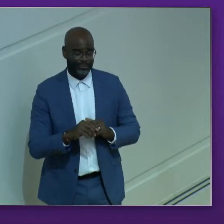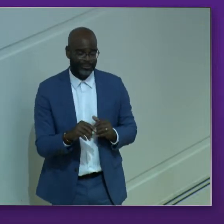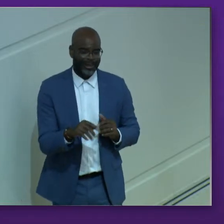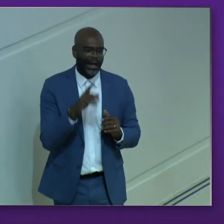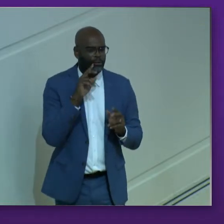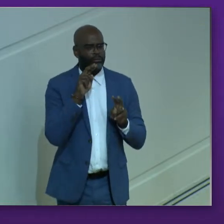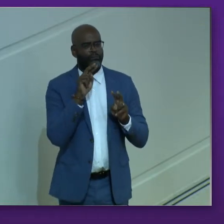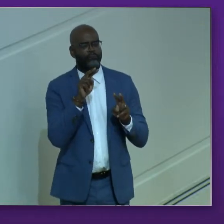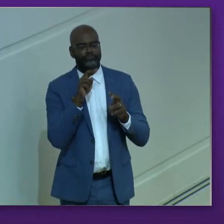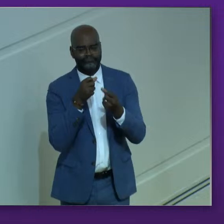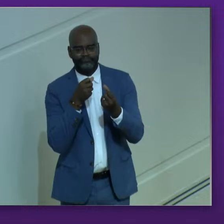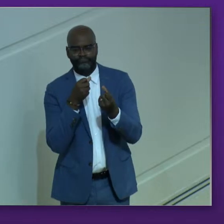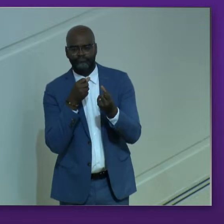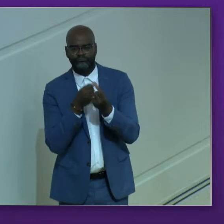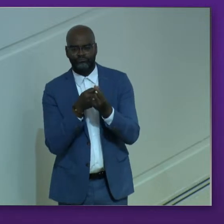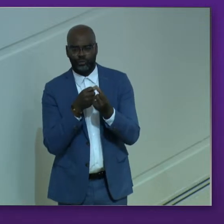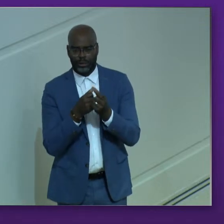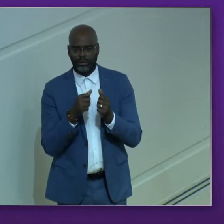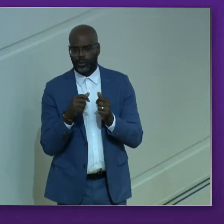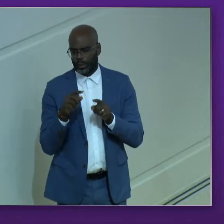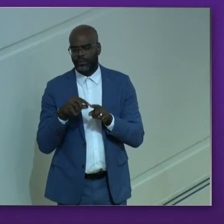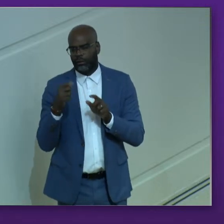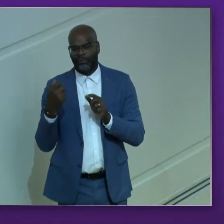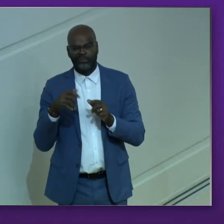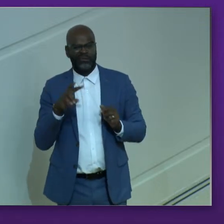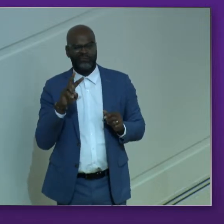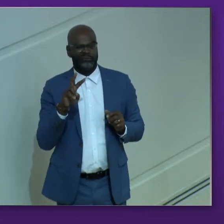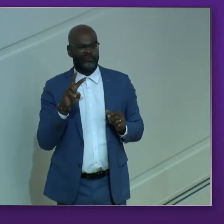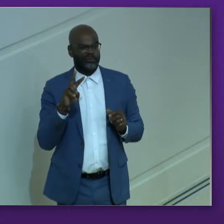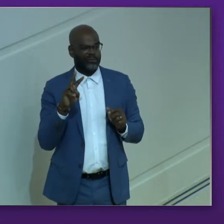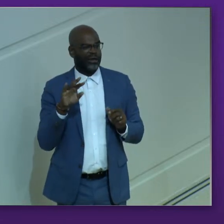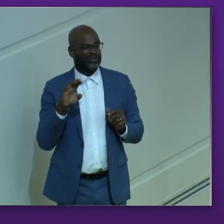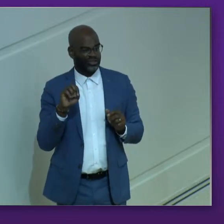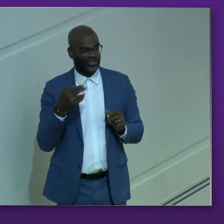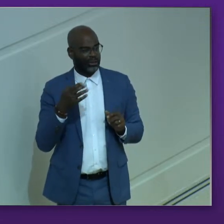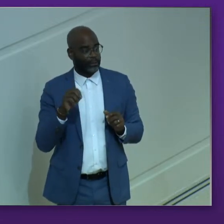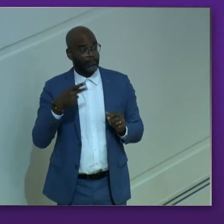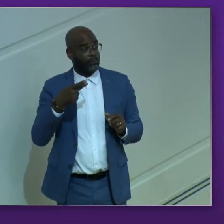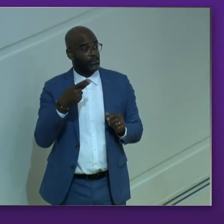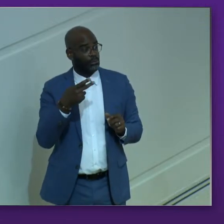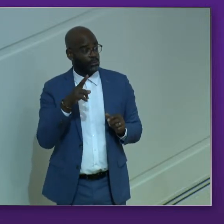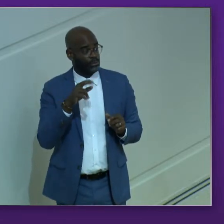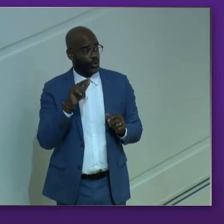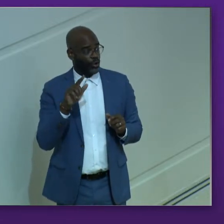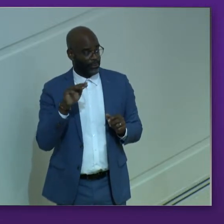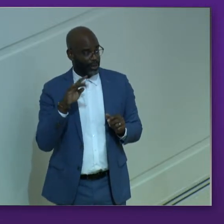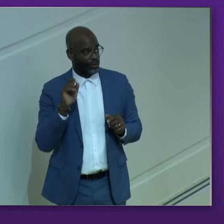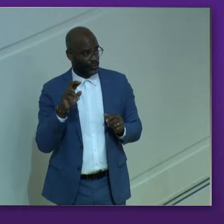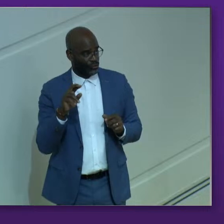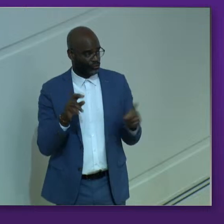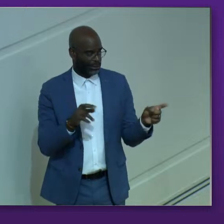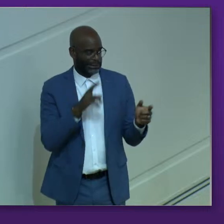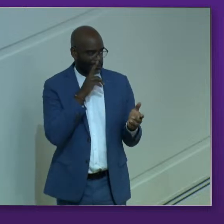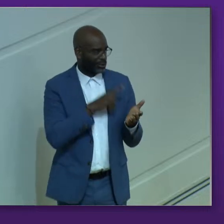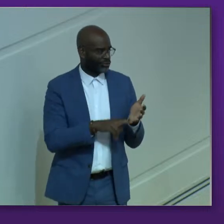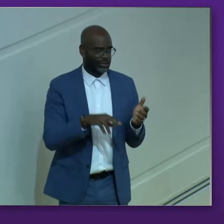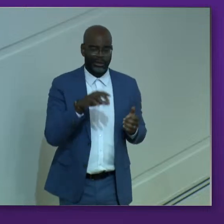COUNCIL CHAIR FOR ONE YEAR (I LOOK FORWARD TO SERVING IN THE